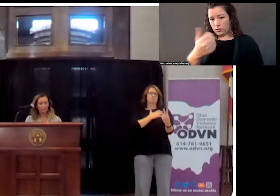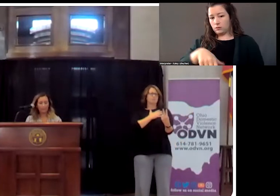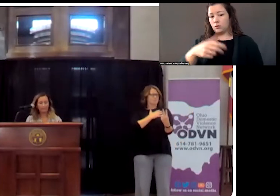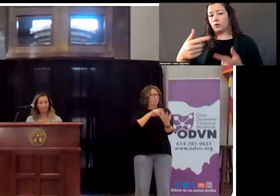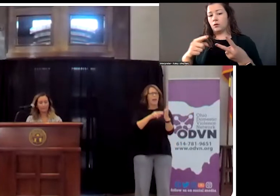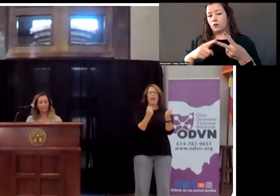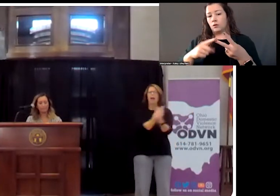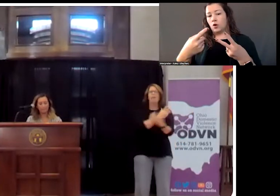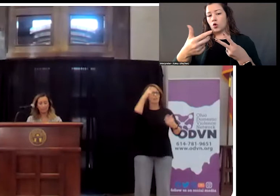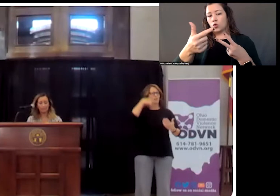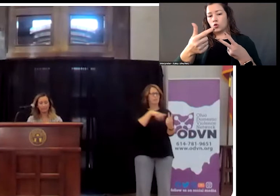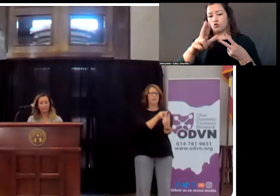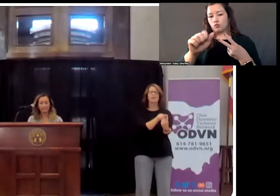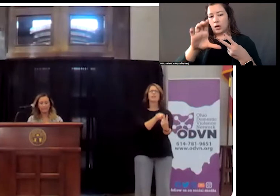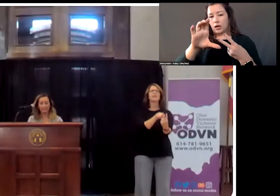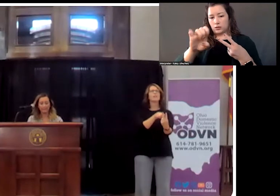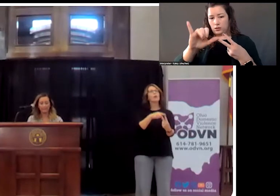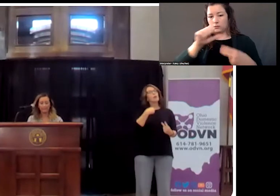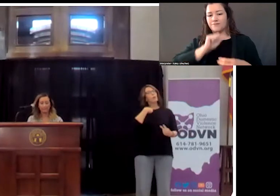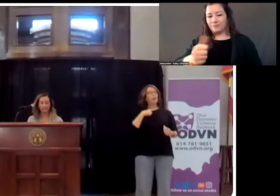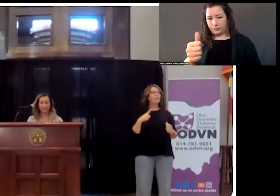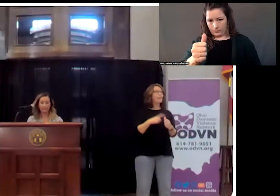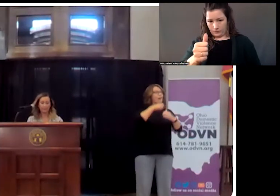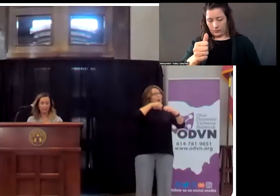When I first became a mother in 2008, I decided to stay home.